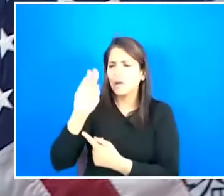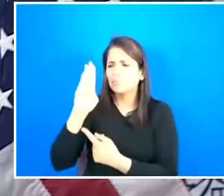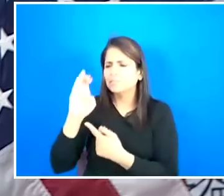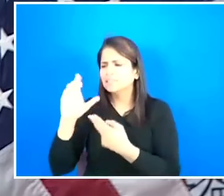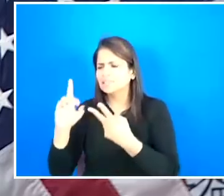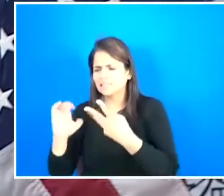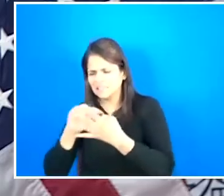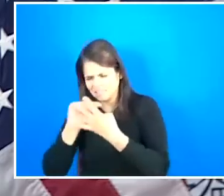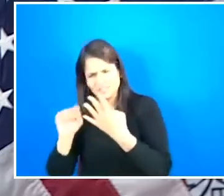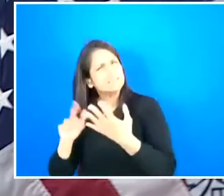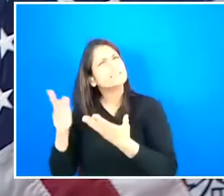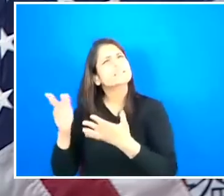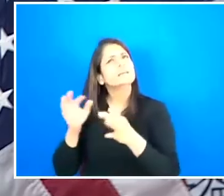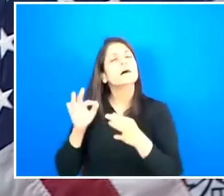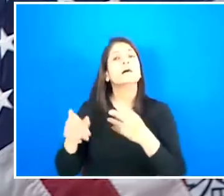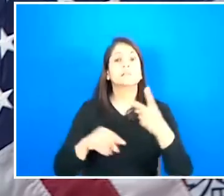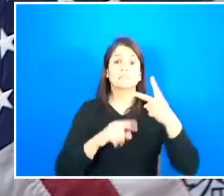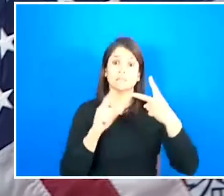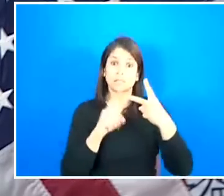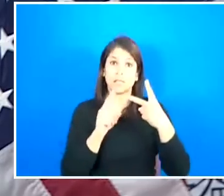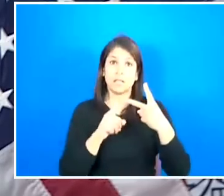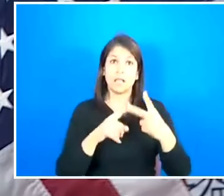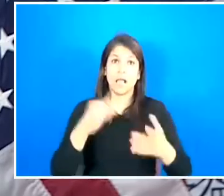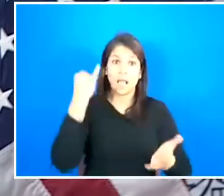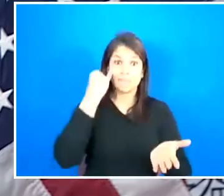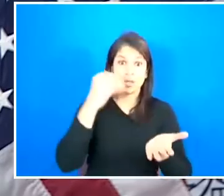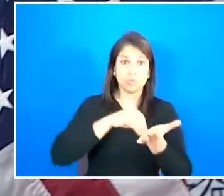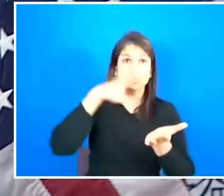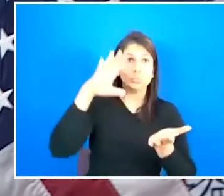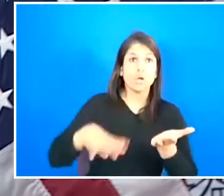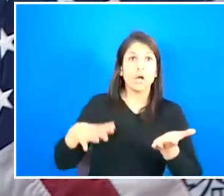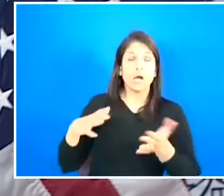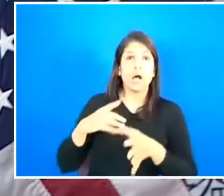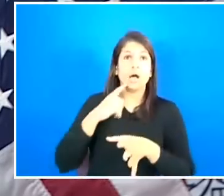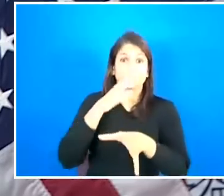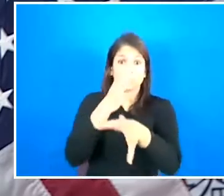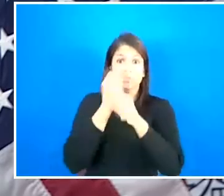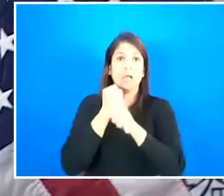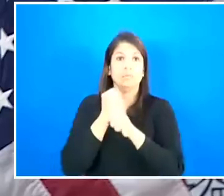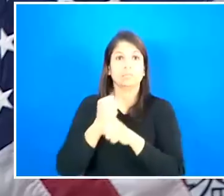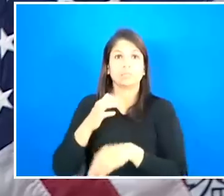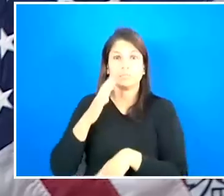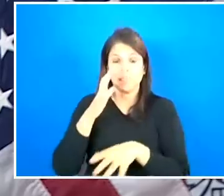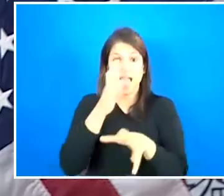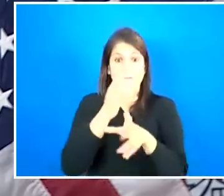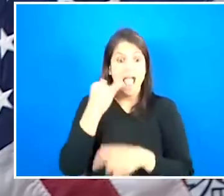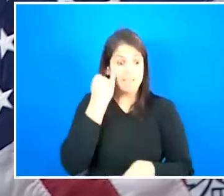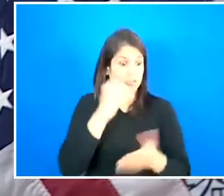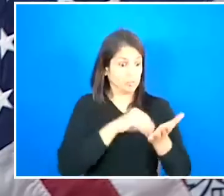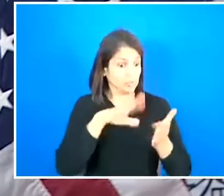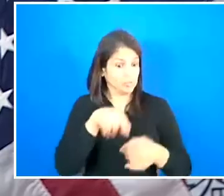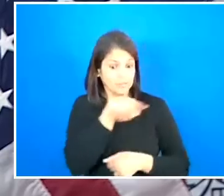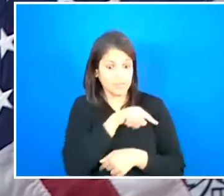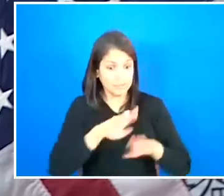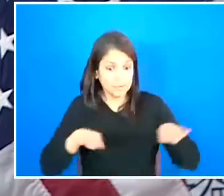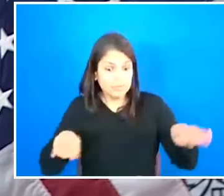STUDENT WHO IS JUST GETTING AN iPAD THIS WEEK, LIKE, ARE YOU JUST AUTOMATICALLY GOING GTOET N A